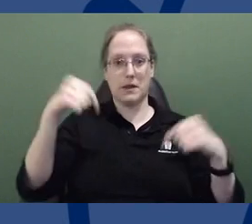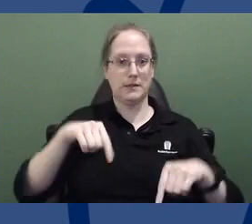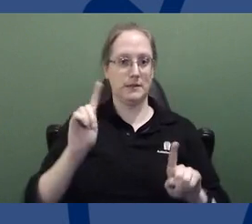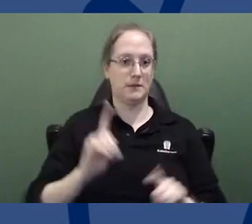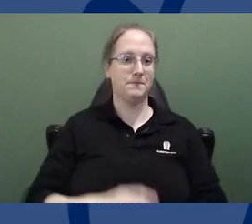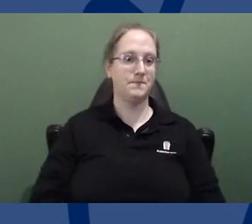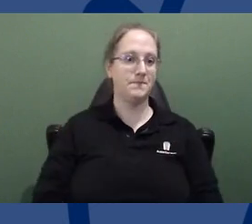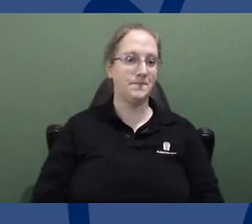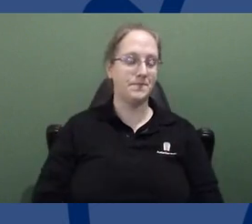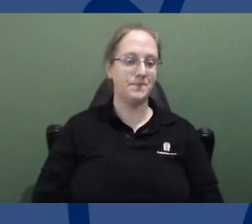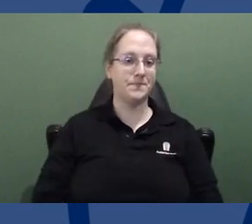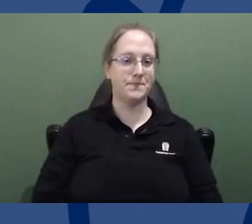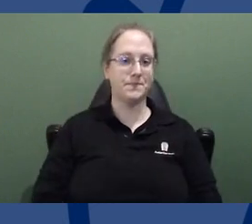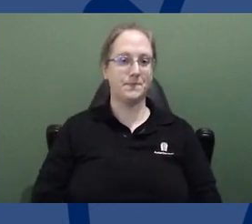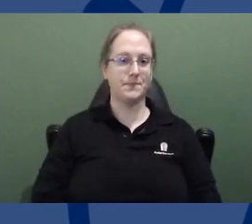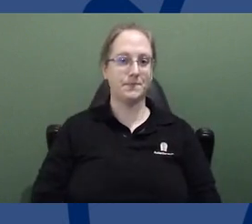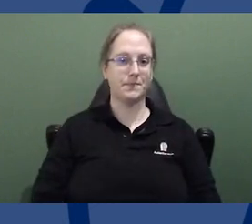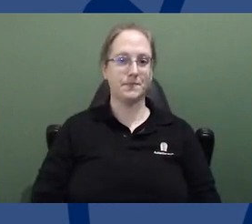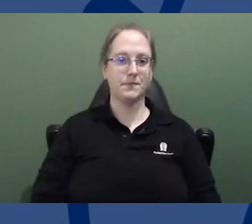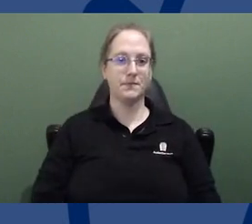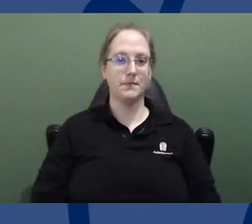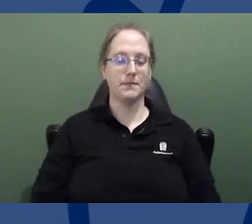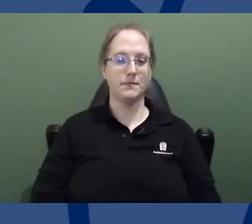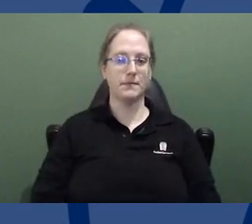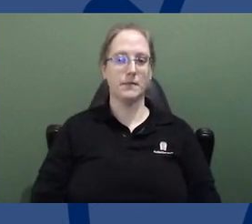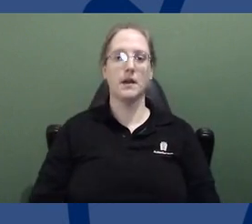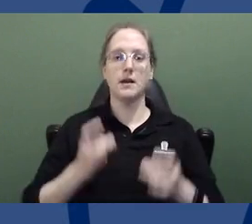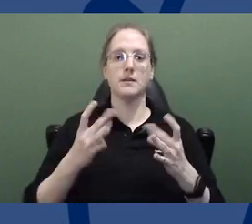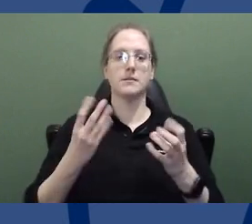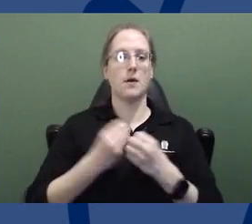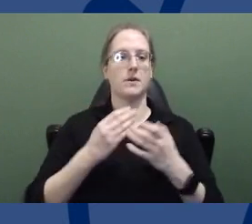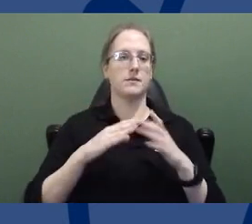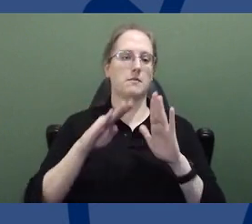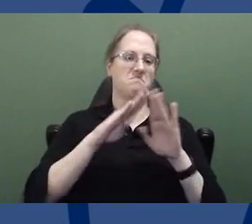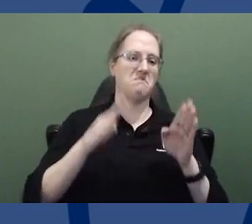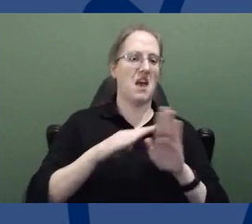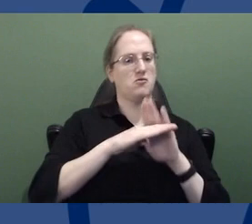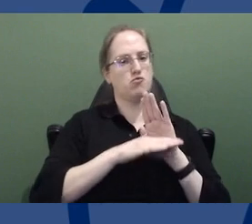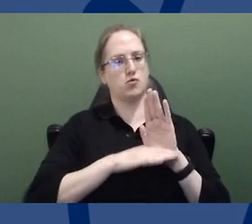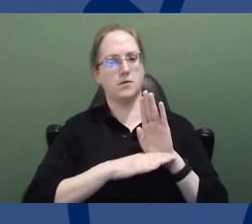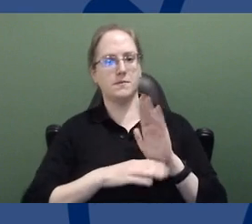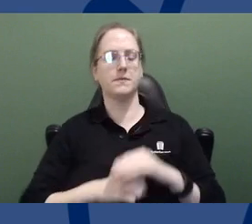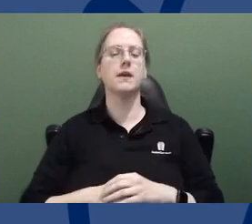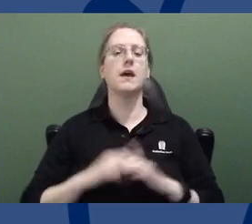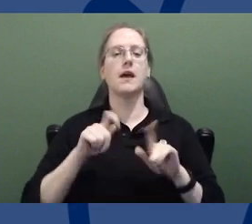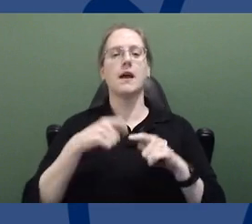start with some housekeeping. And then we will run through an agenda. There will be